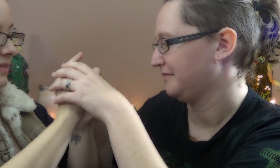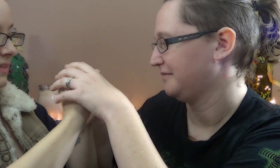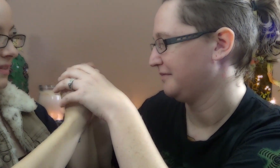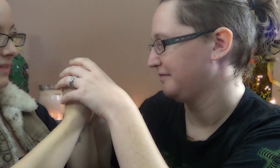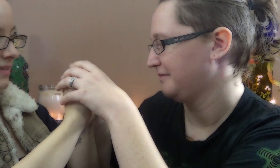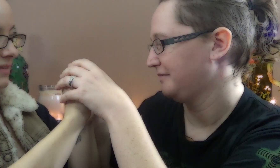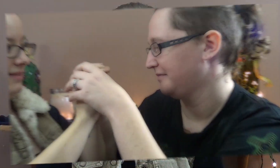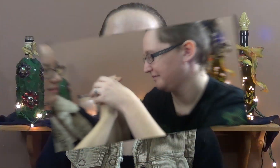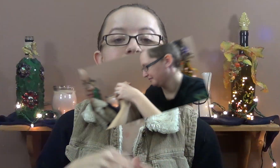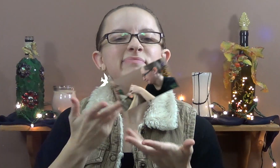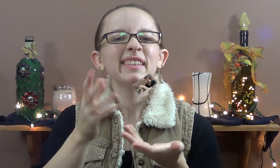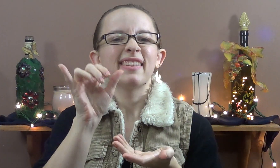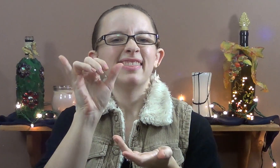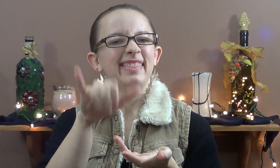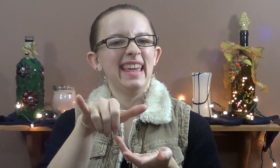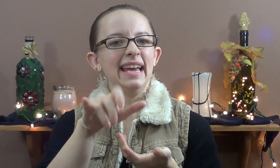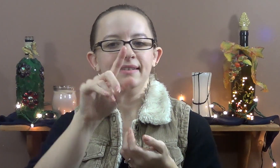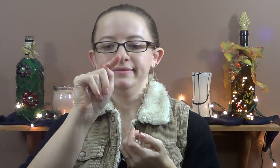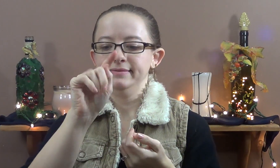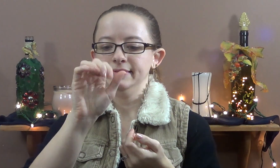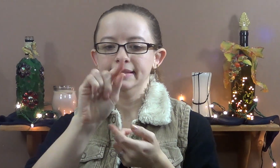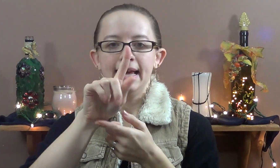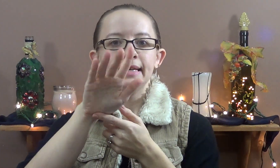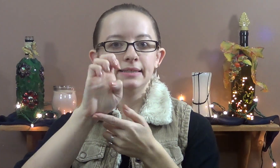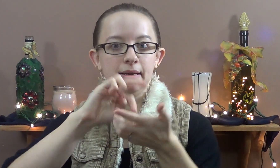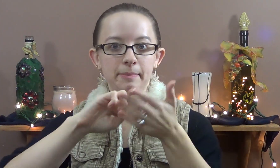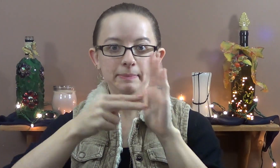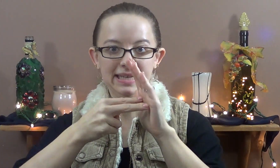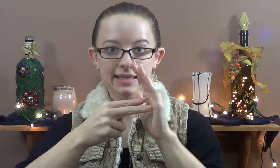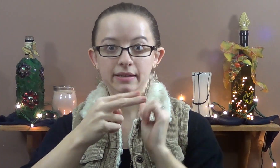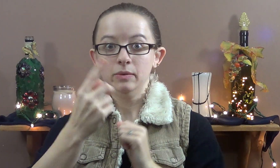So that's what is called